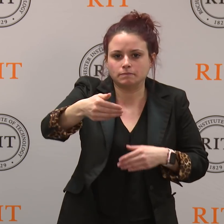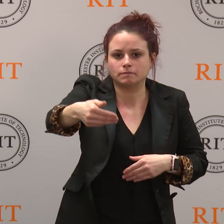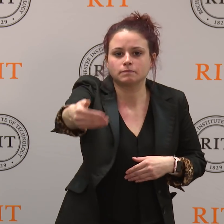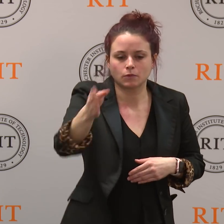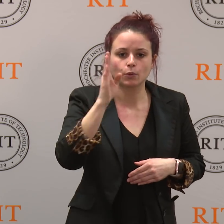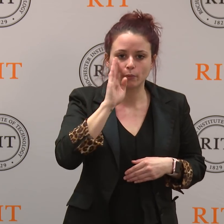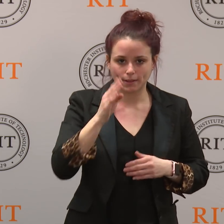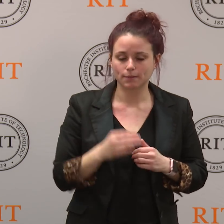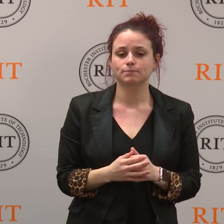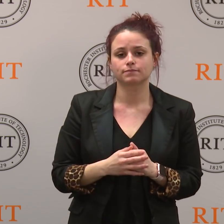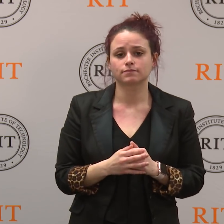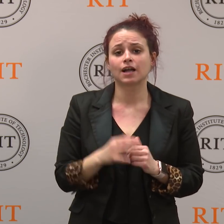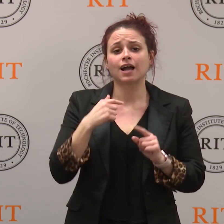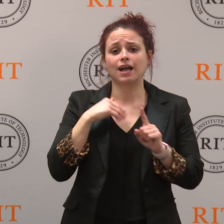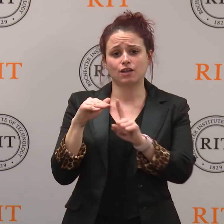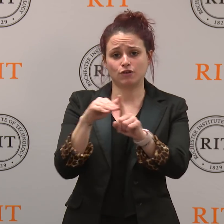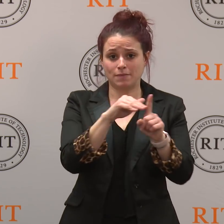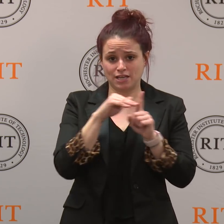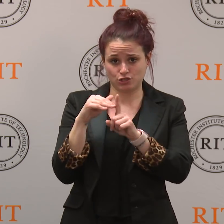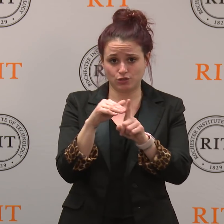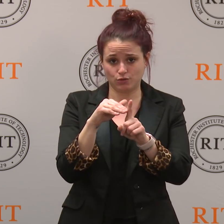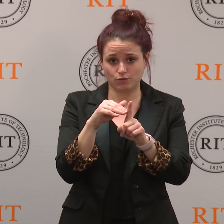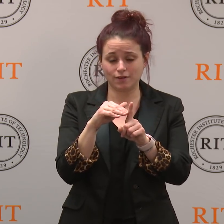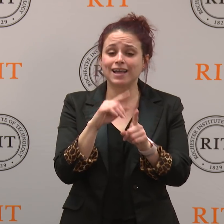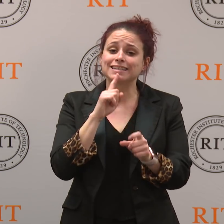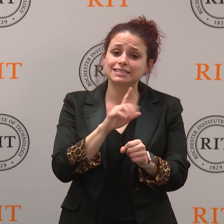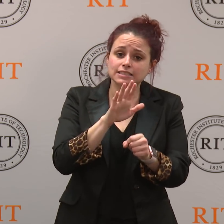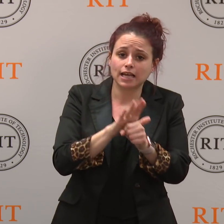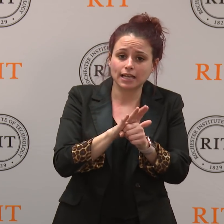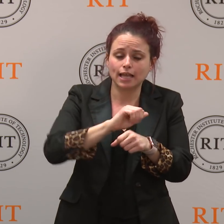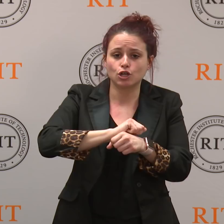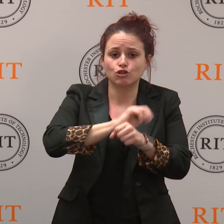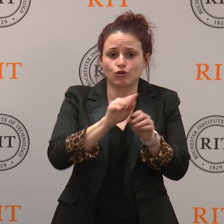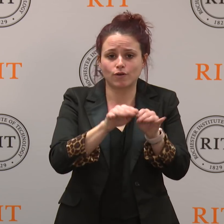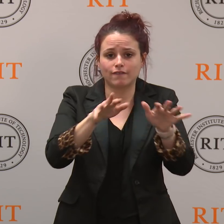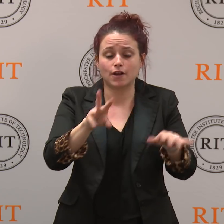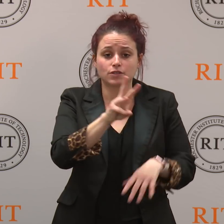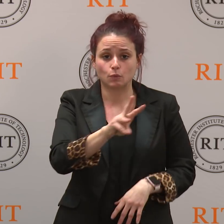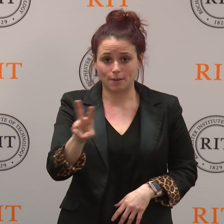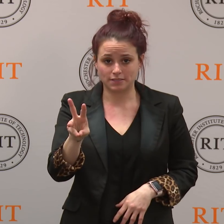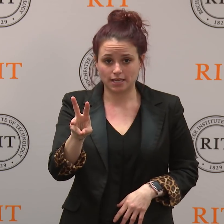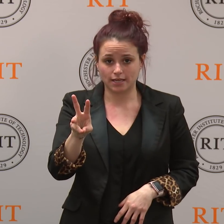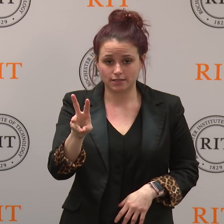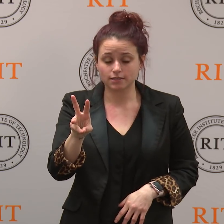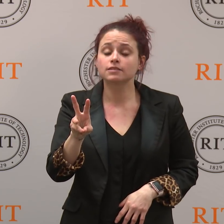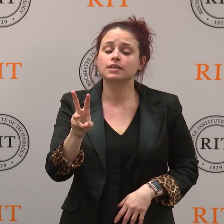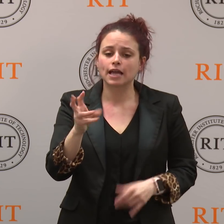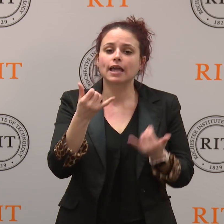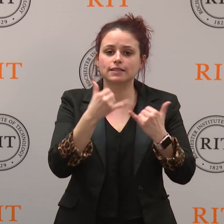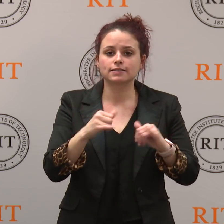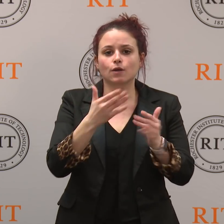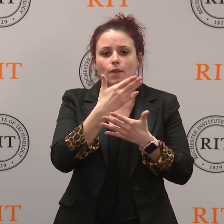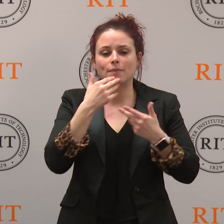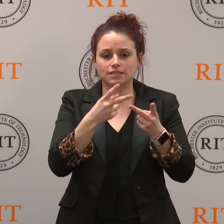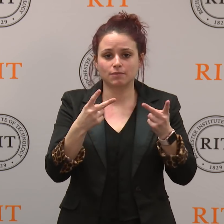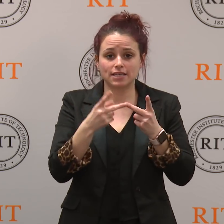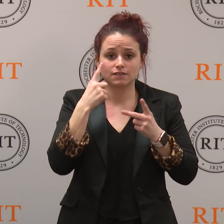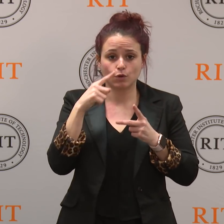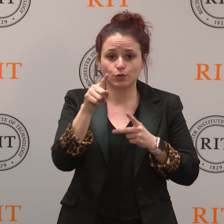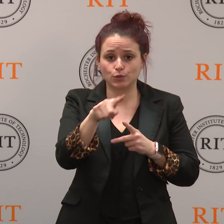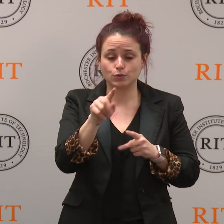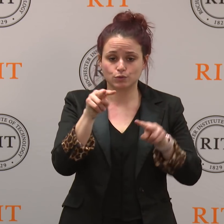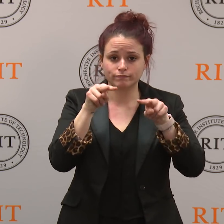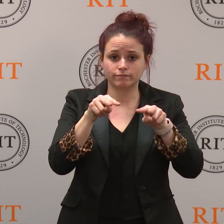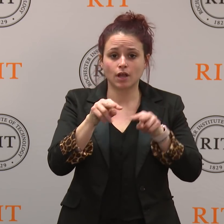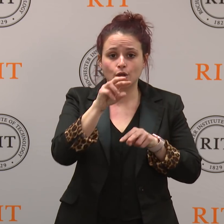I remind you that the dedicated Coronavirus Website remains our hub for news, guidance